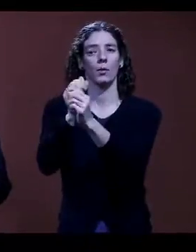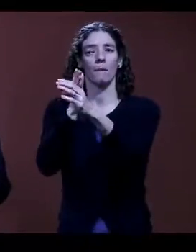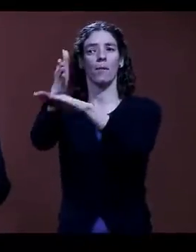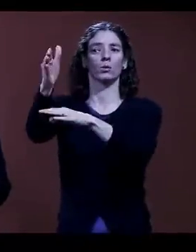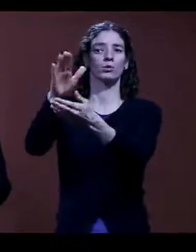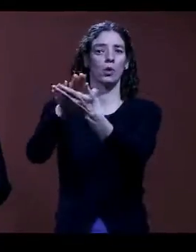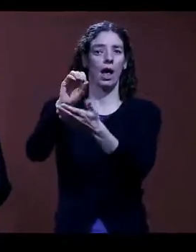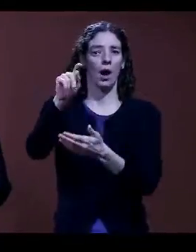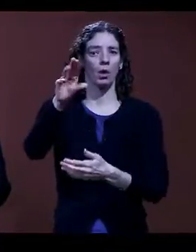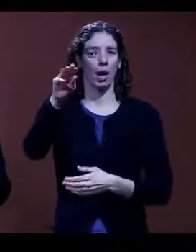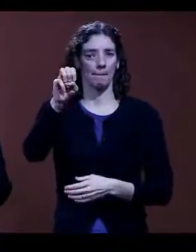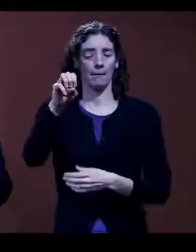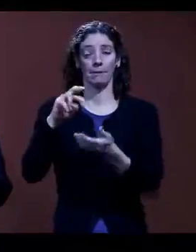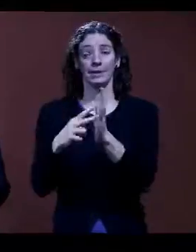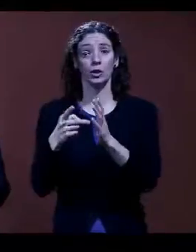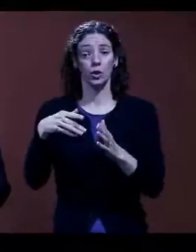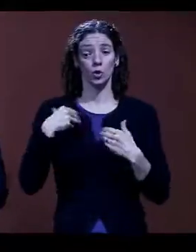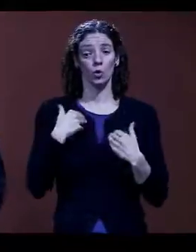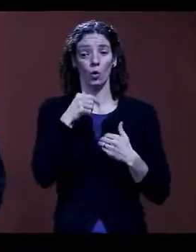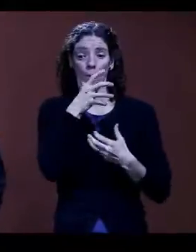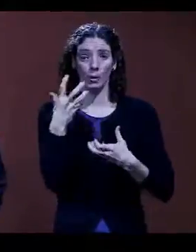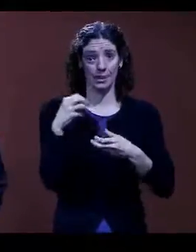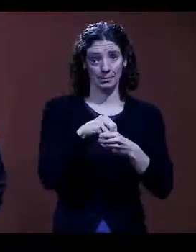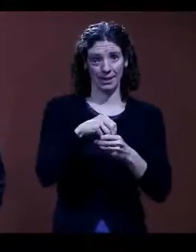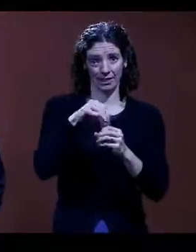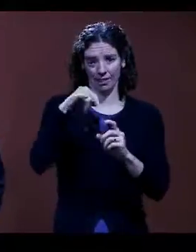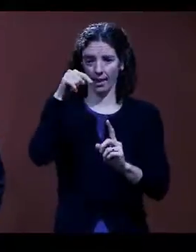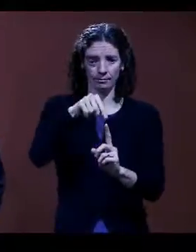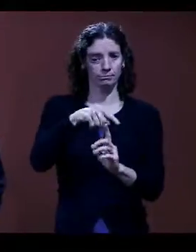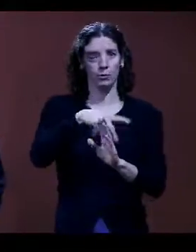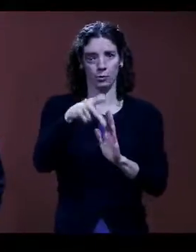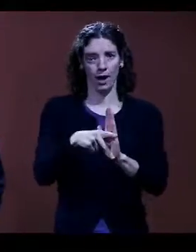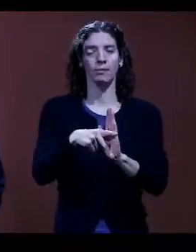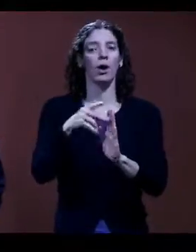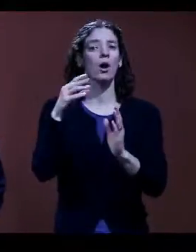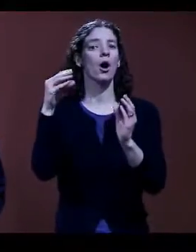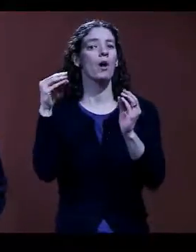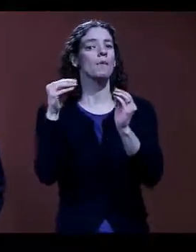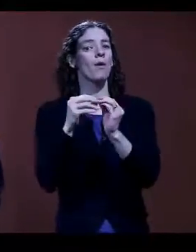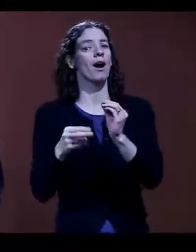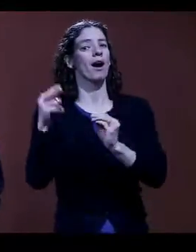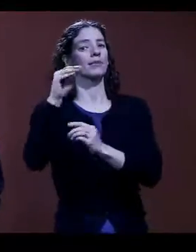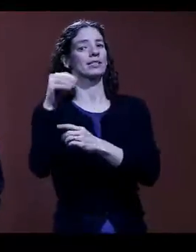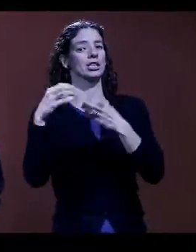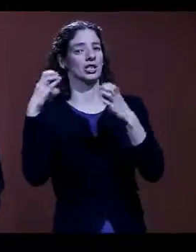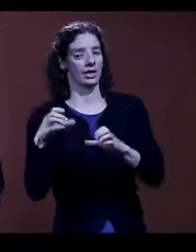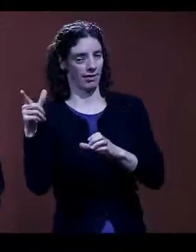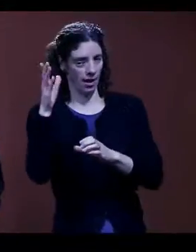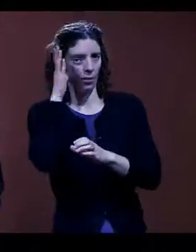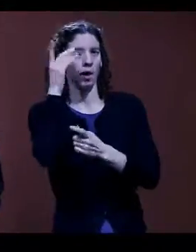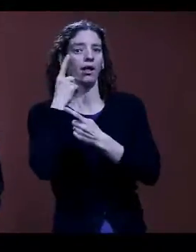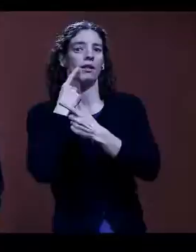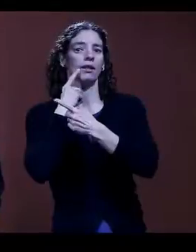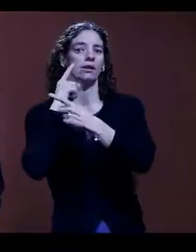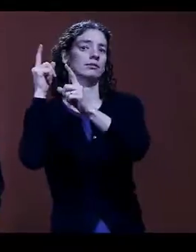to achieve better outcomes than youth who are not participating in the program. There are 16 predictors of post-school success;